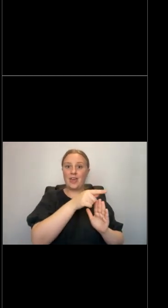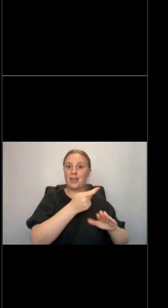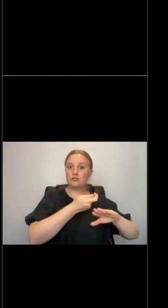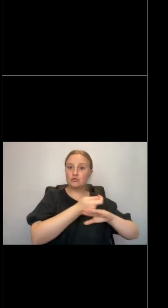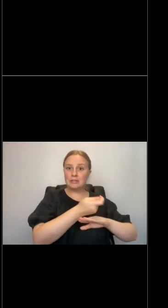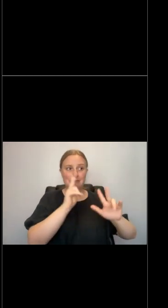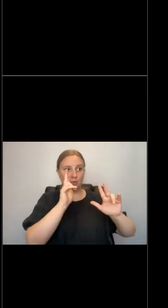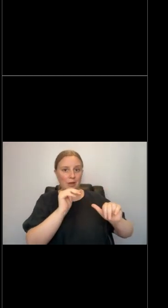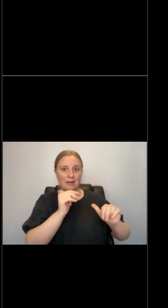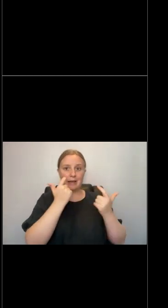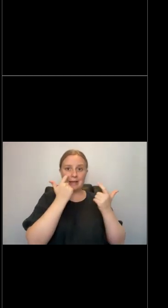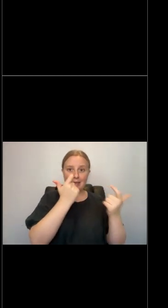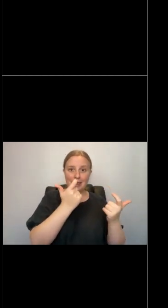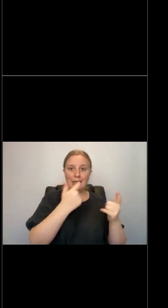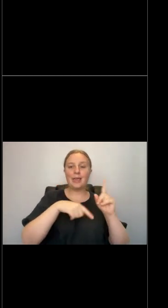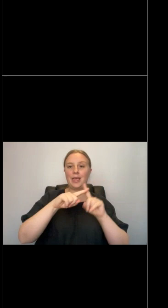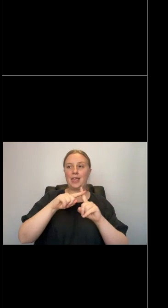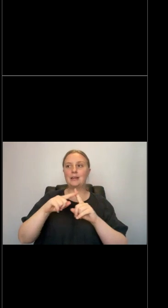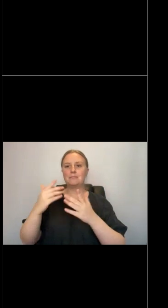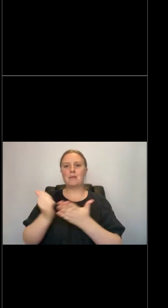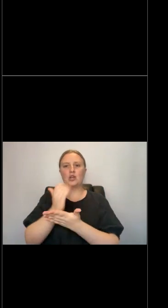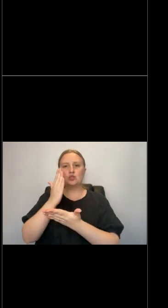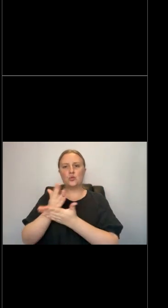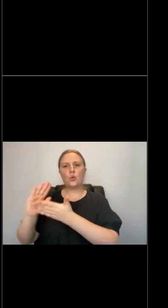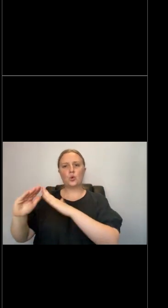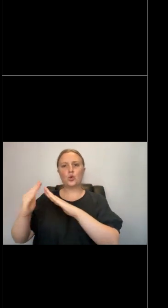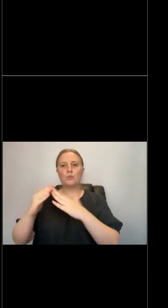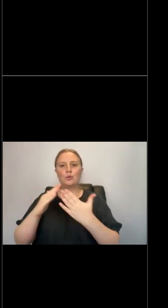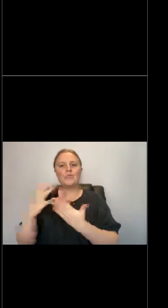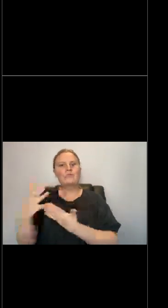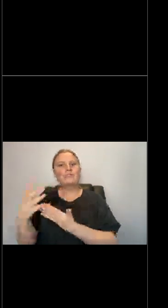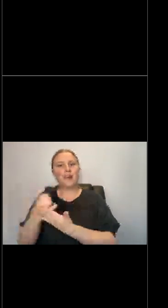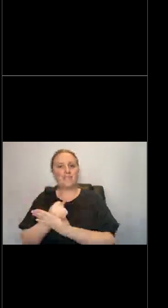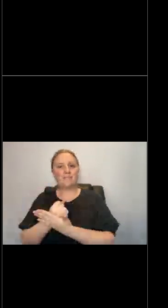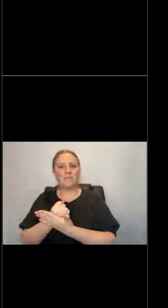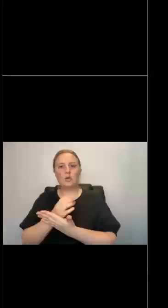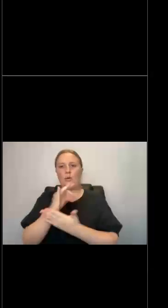So may once the next slide,